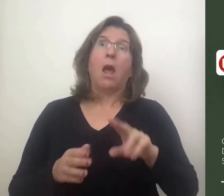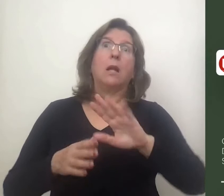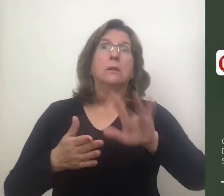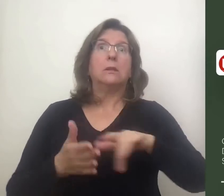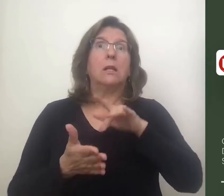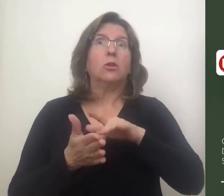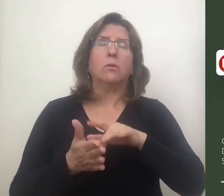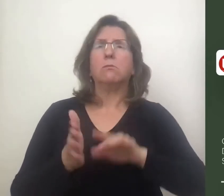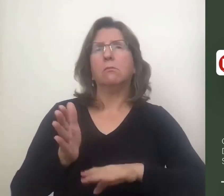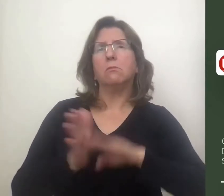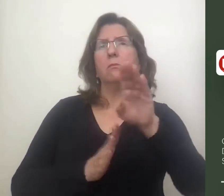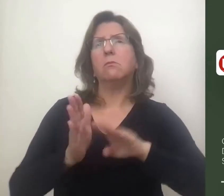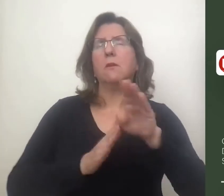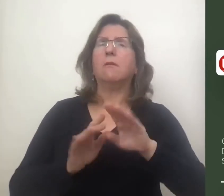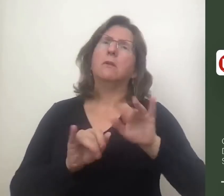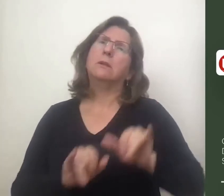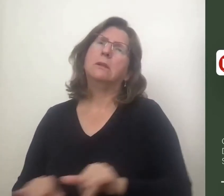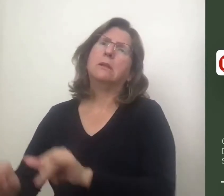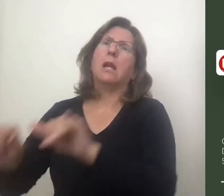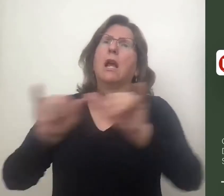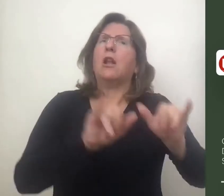at the North Carolina State University.